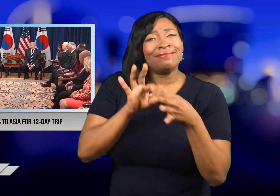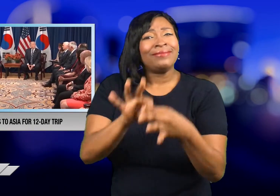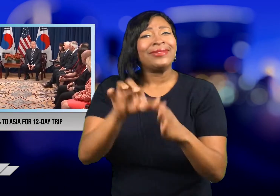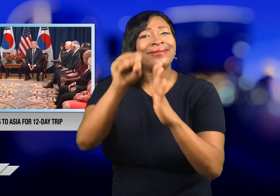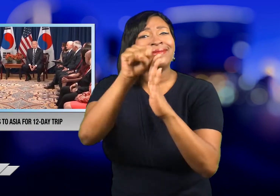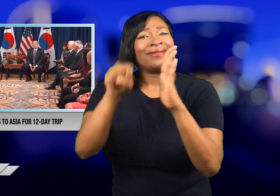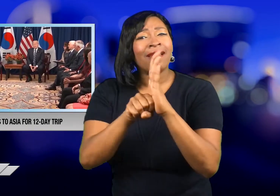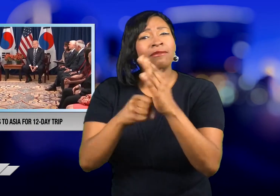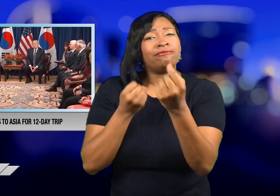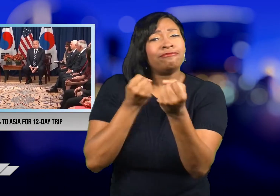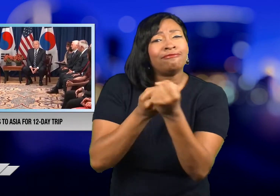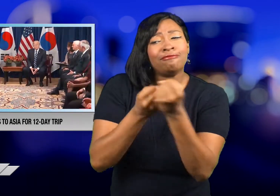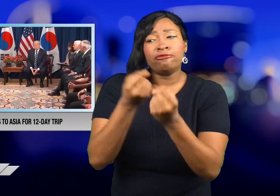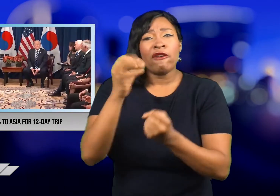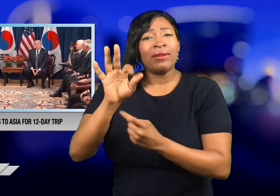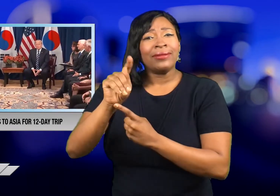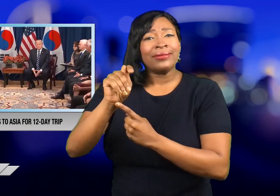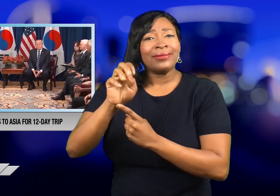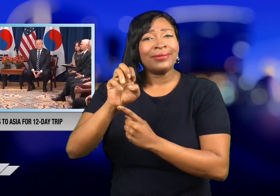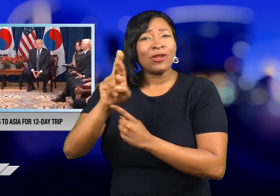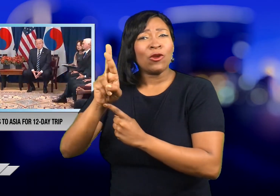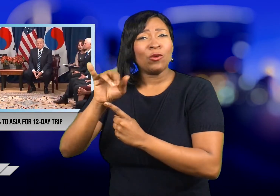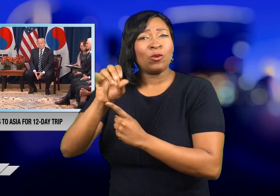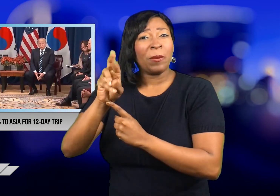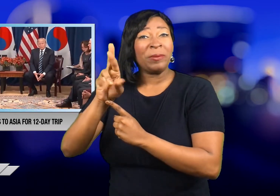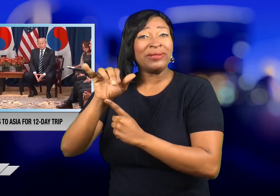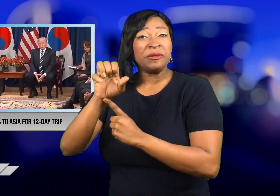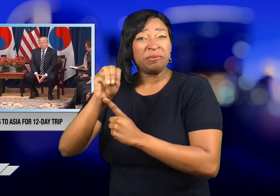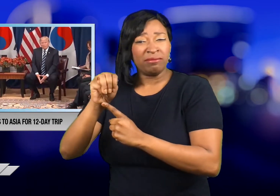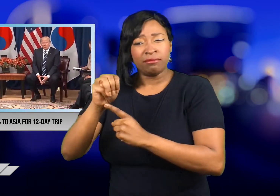putting North Korea back on the list of state